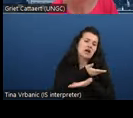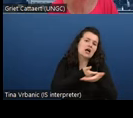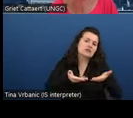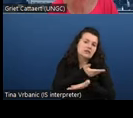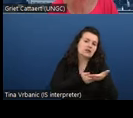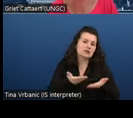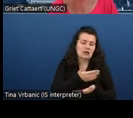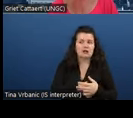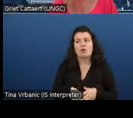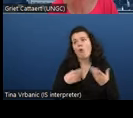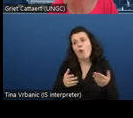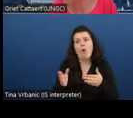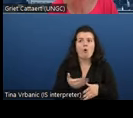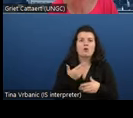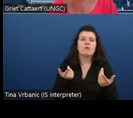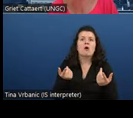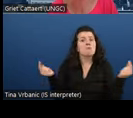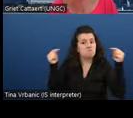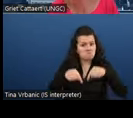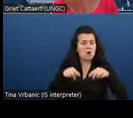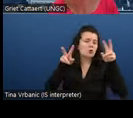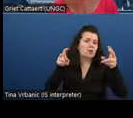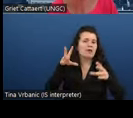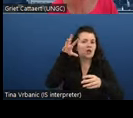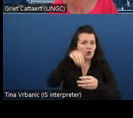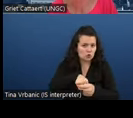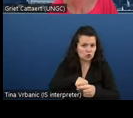so that's specifically very interesting for companies who want to learn from each other.